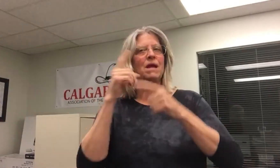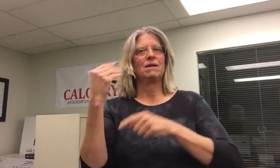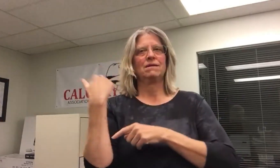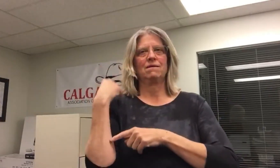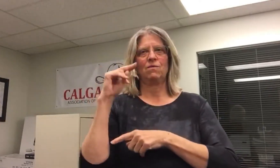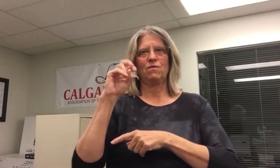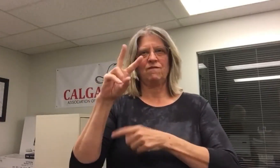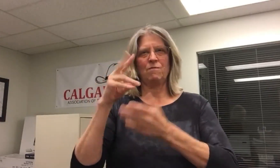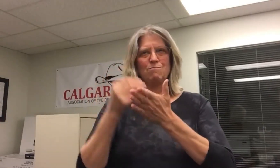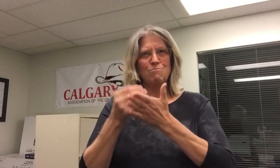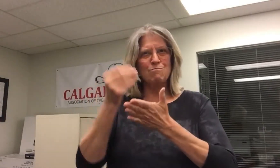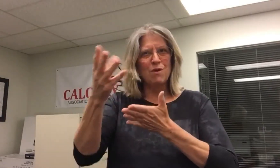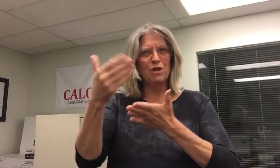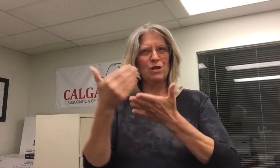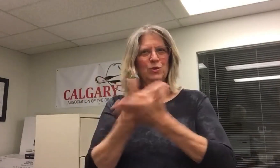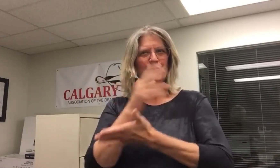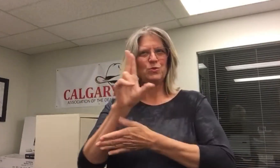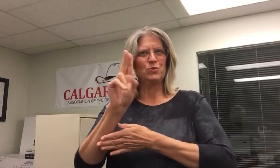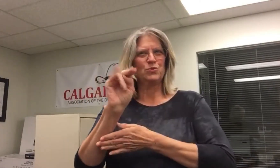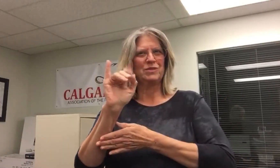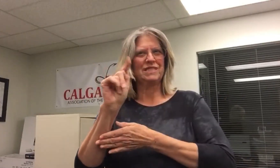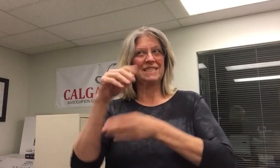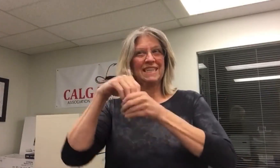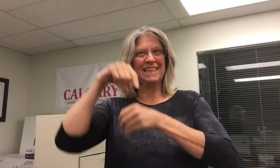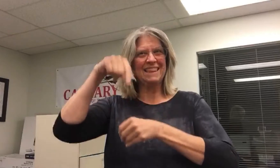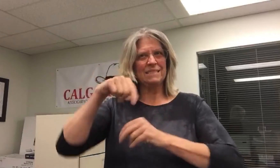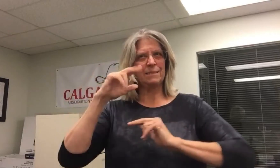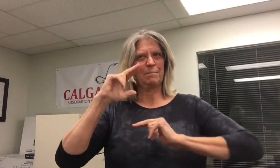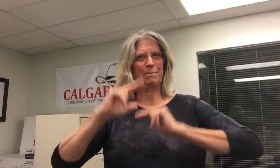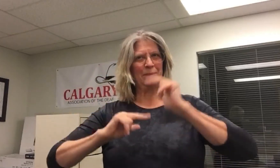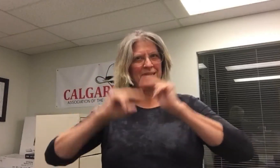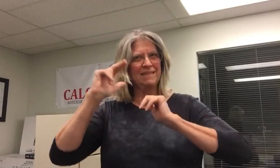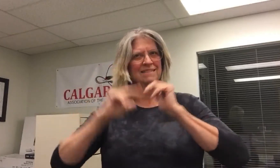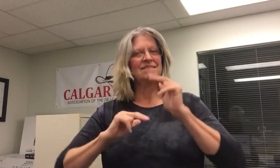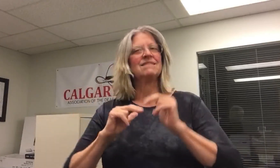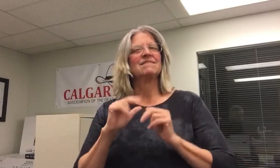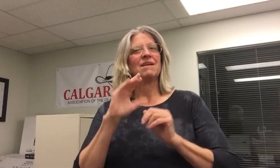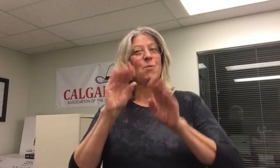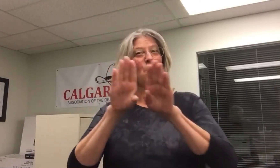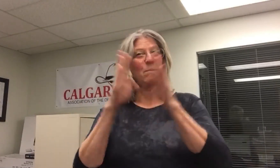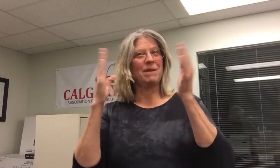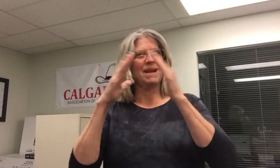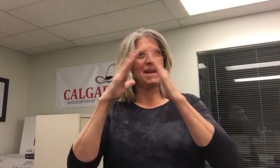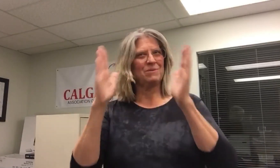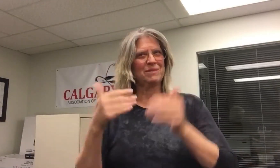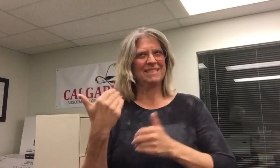we finally purchased space in this building and had our Open House